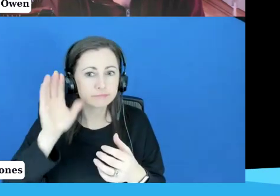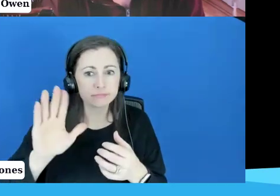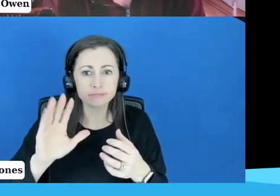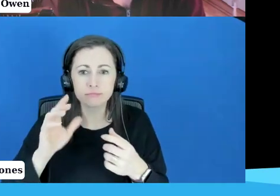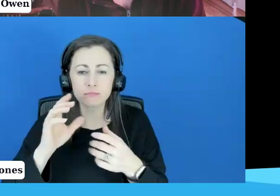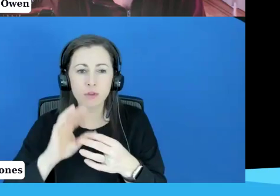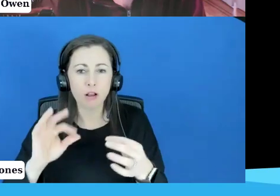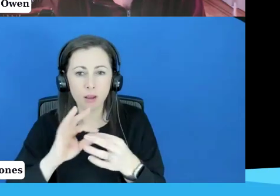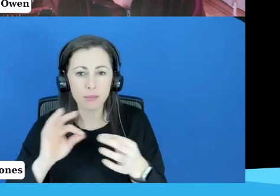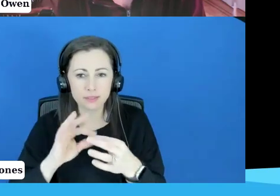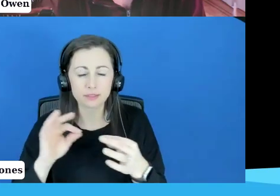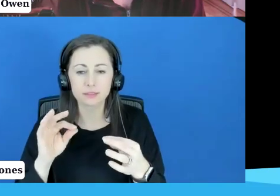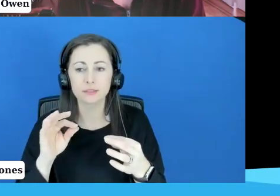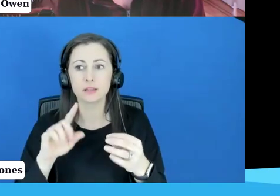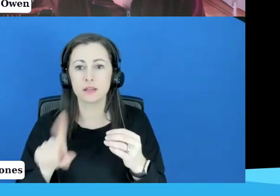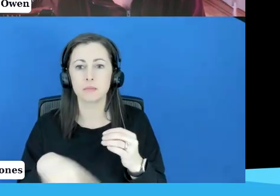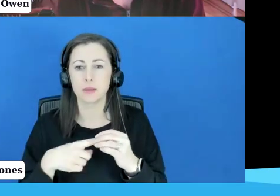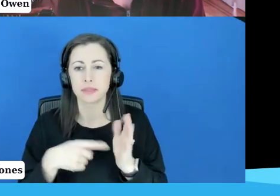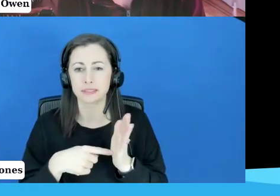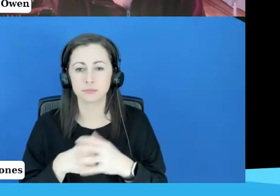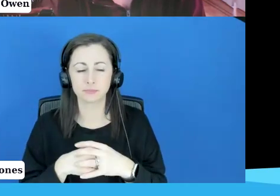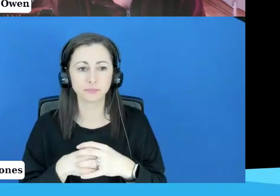We've discussed that there is a belief